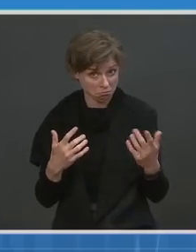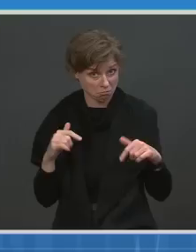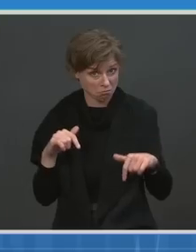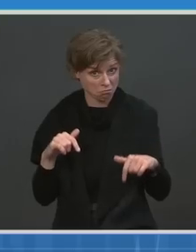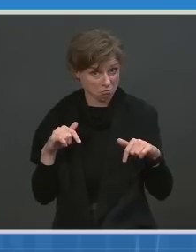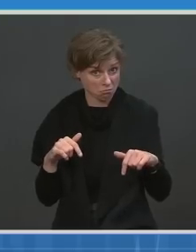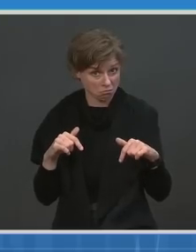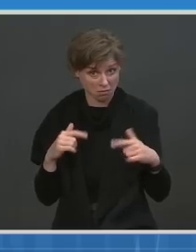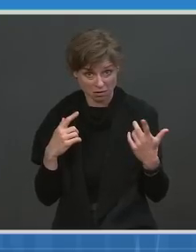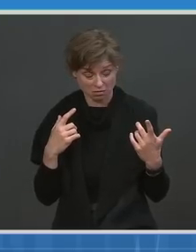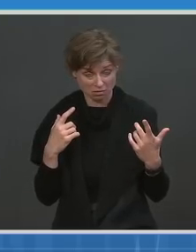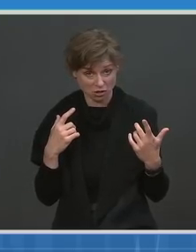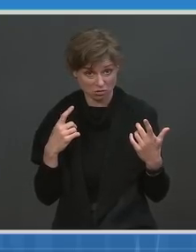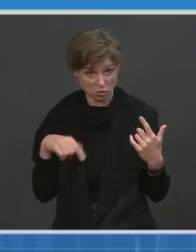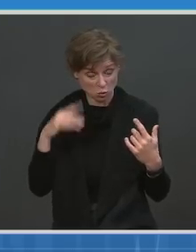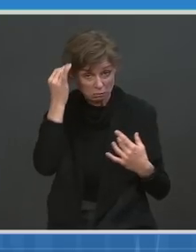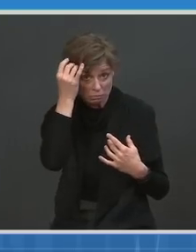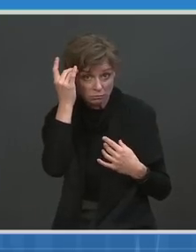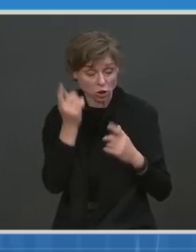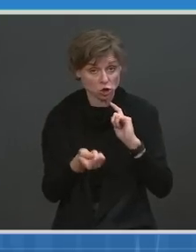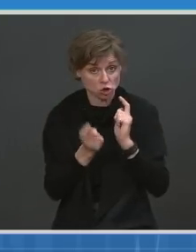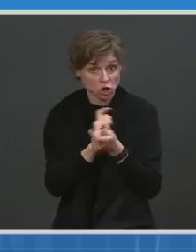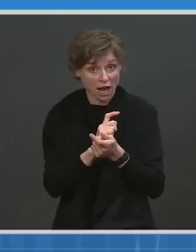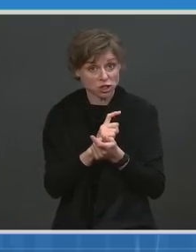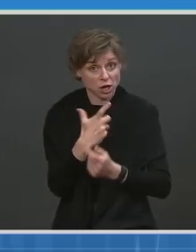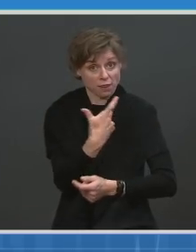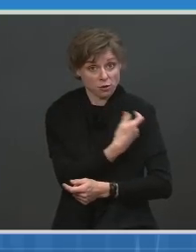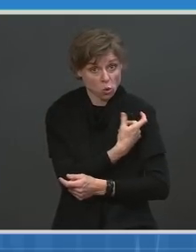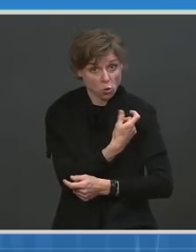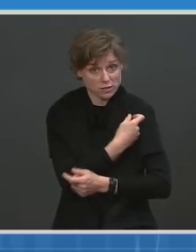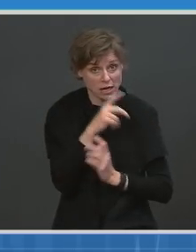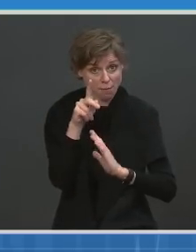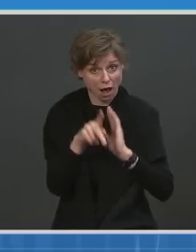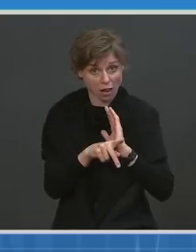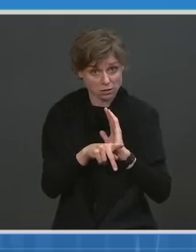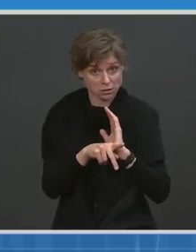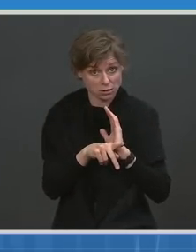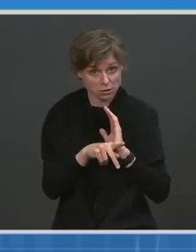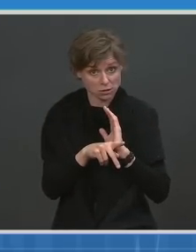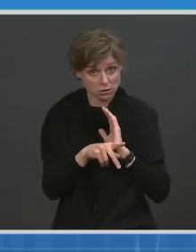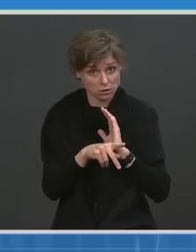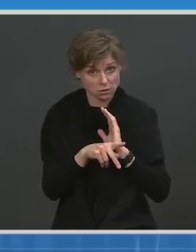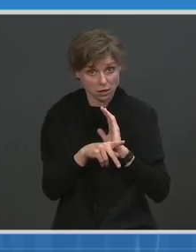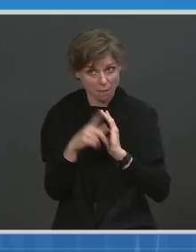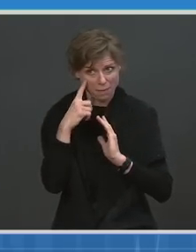in dosing policy for the U.S. in light of these findings, particularly because research is showing that second doses